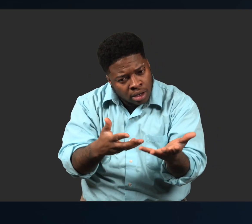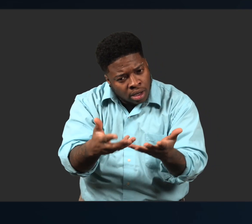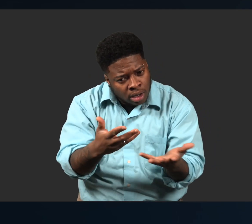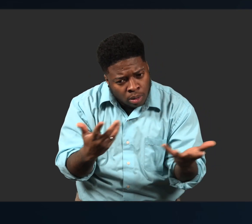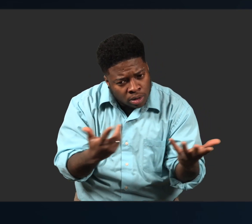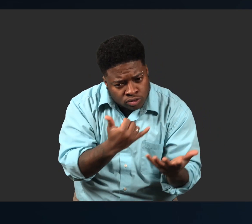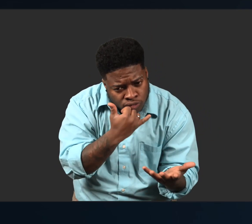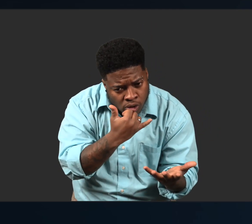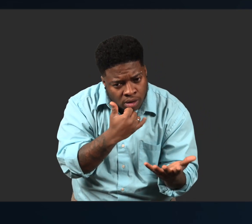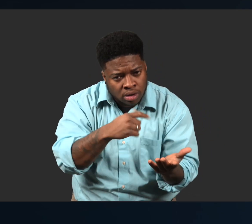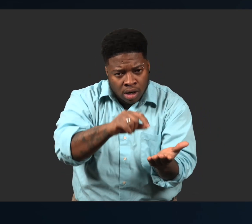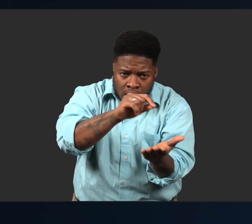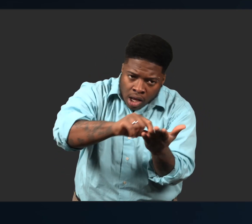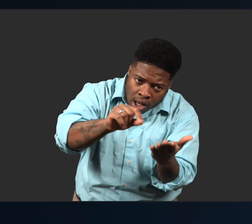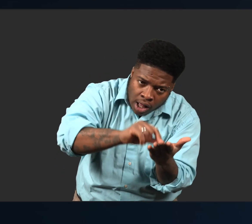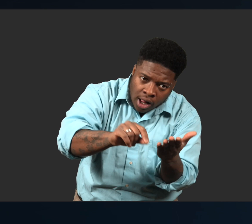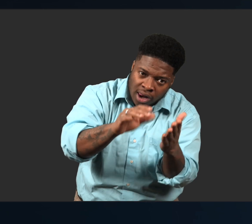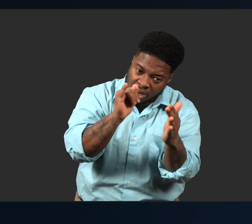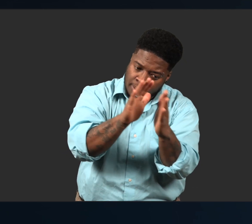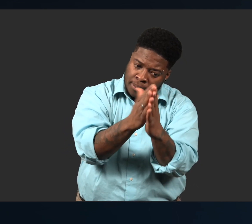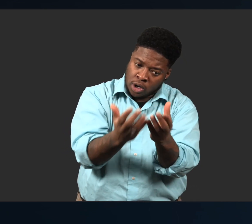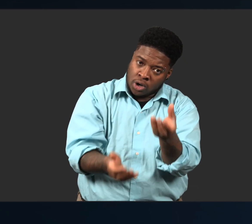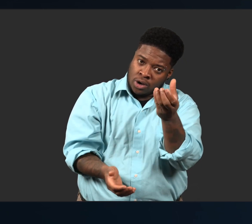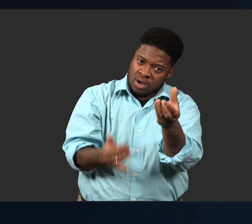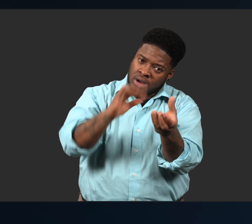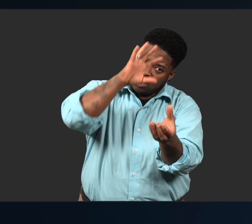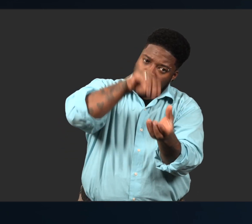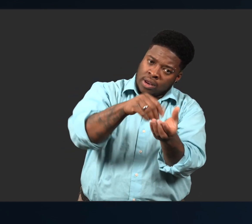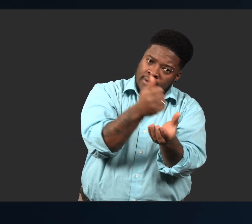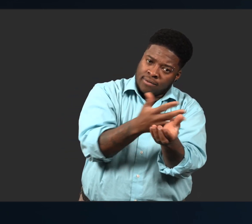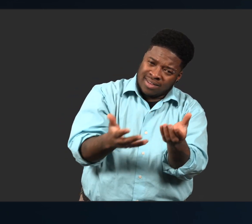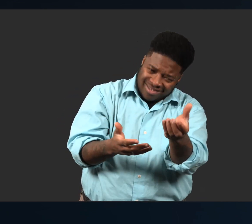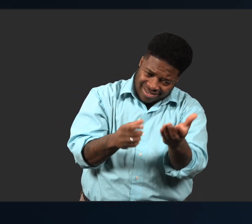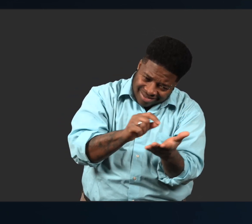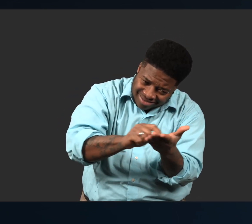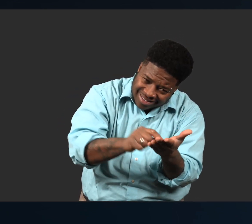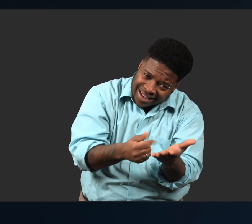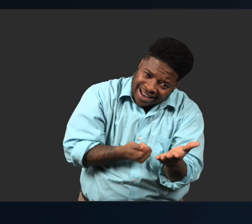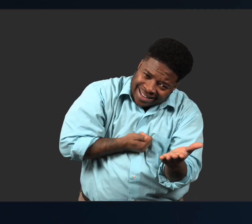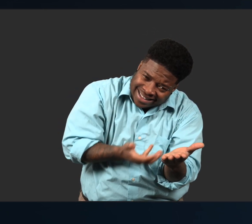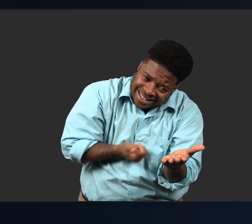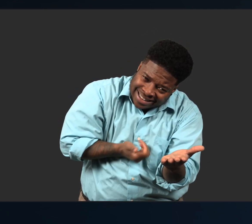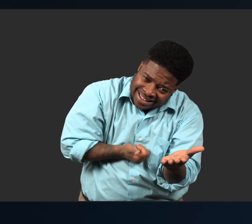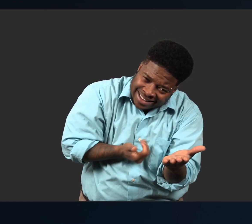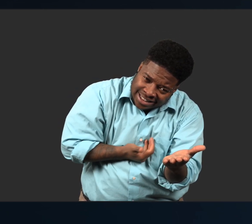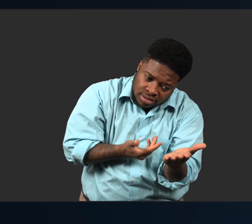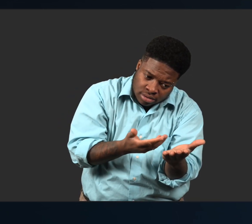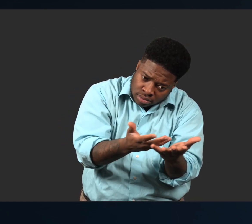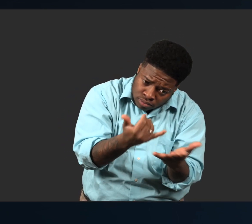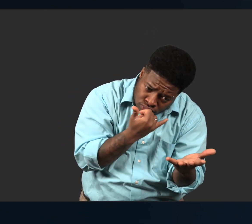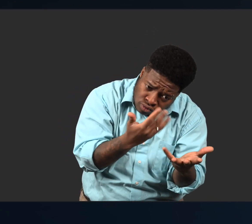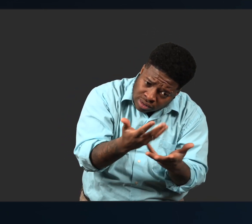While working the steps, the patient has support, is able to discuss their responses, and writes everything